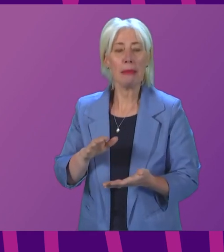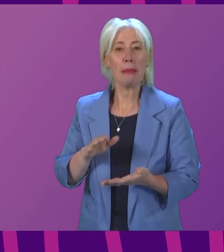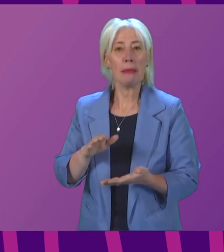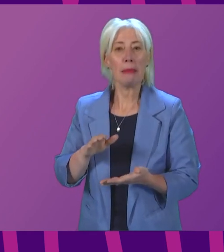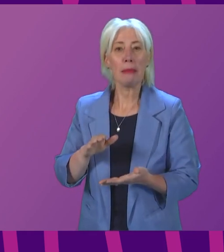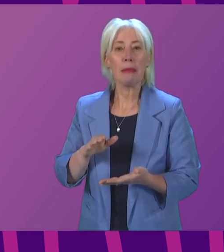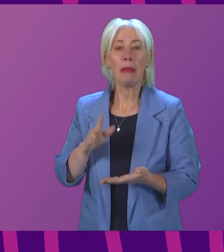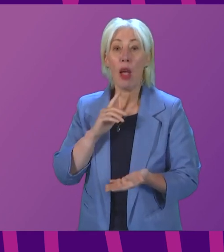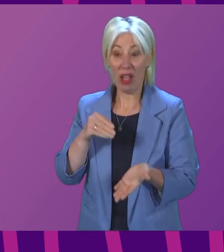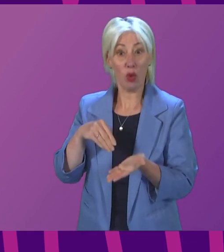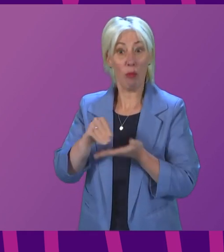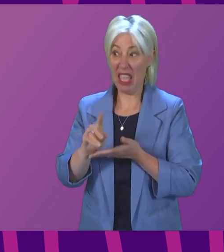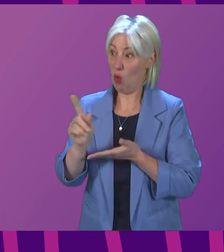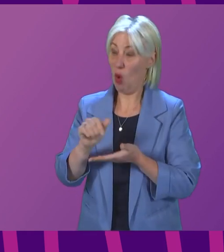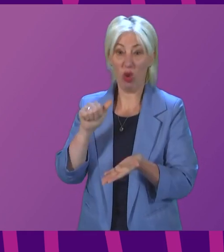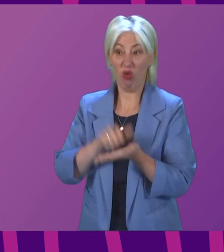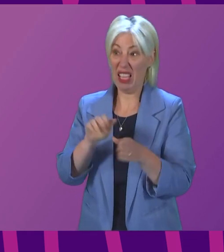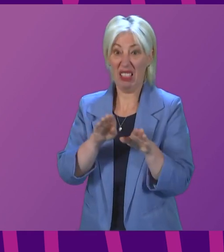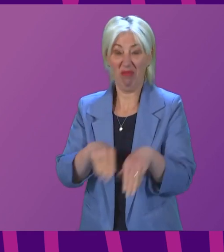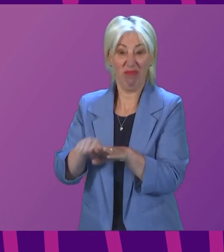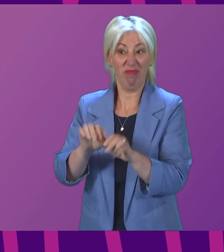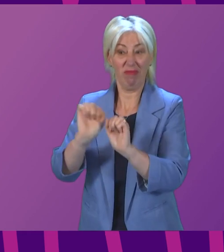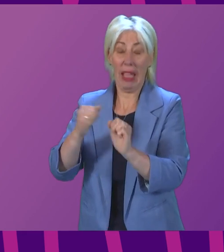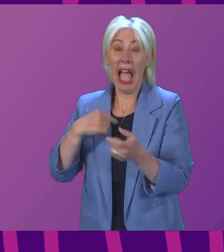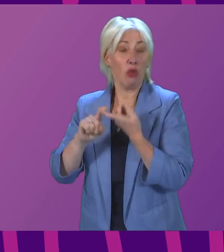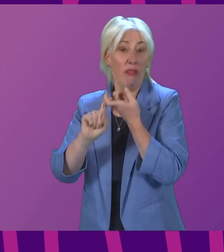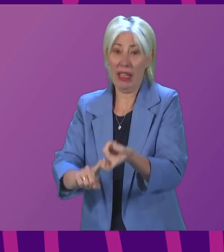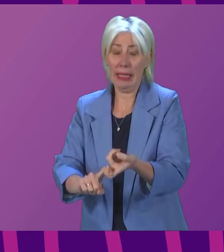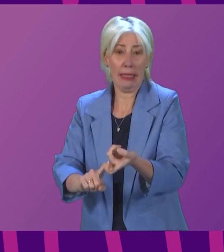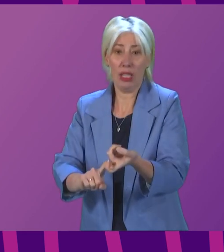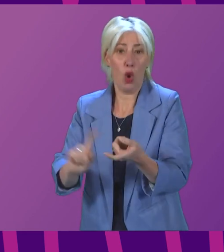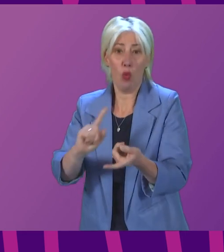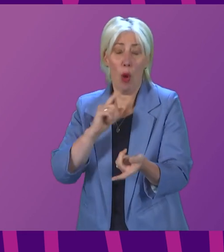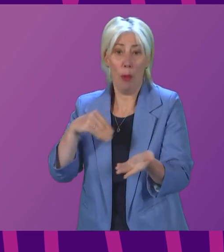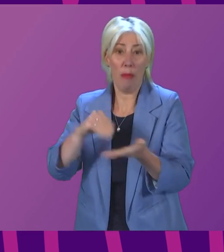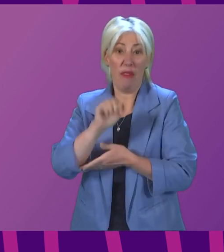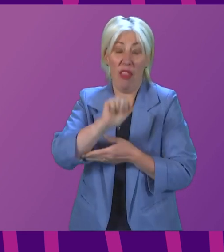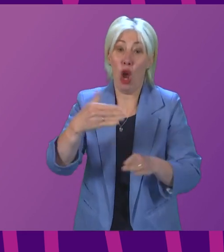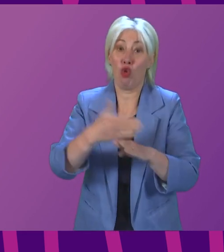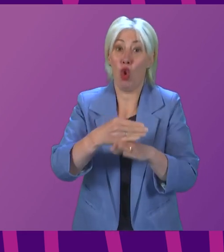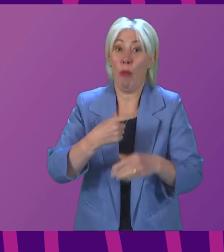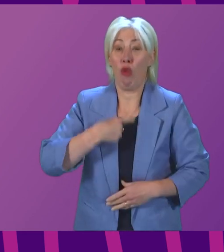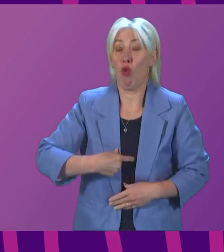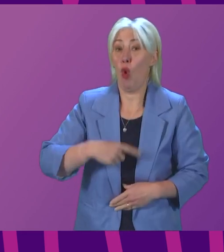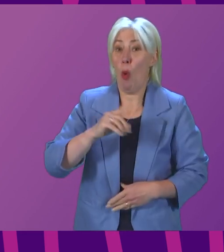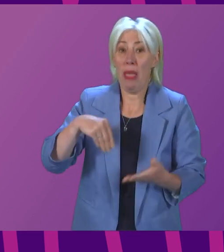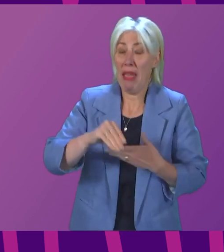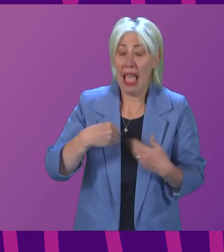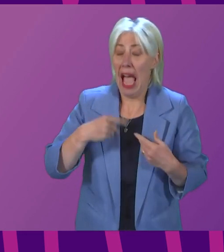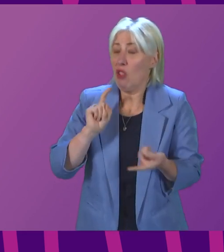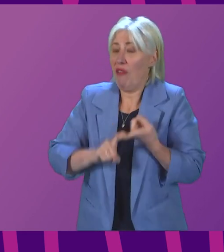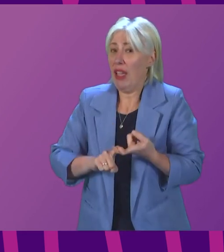I do not set the market rates at which people are paid.